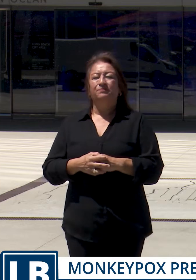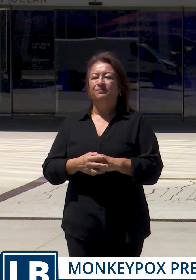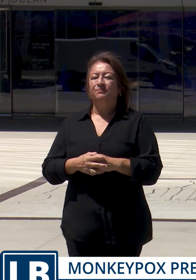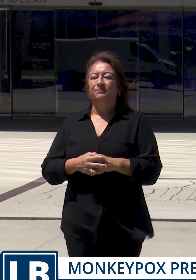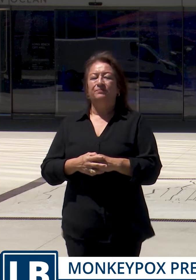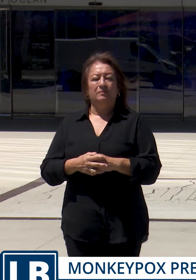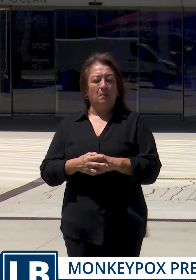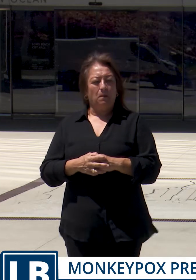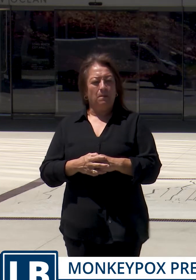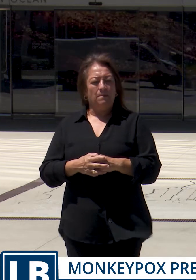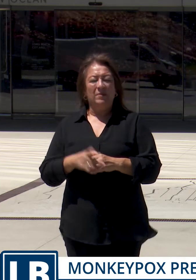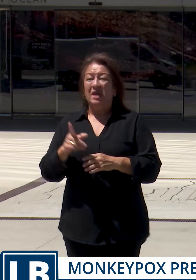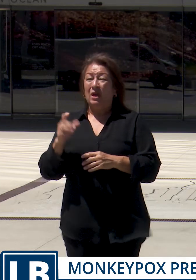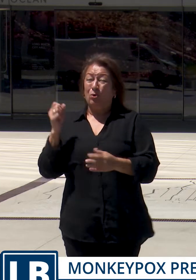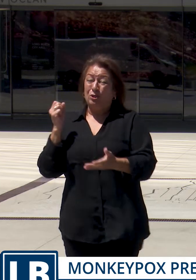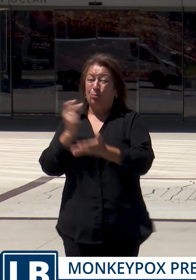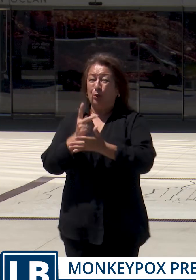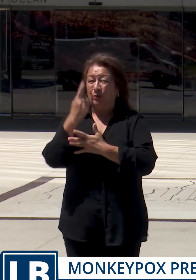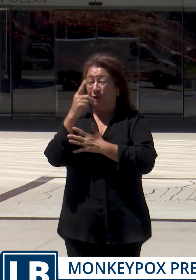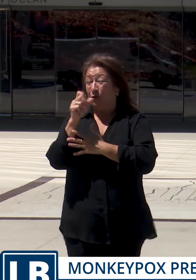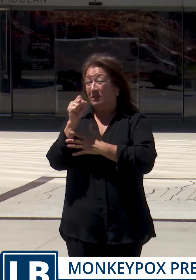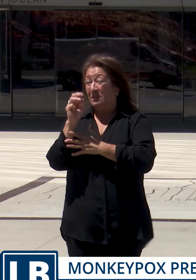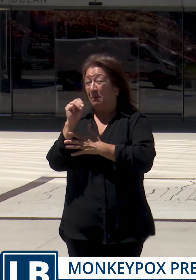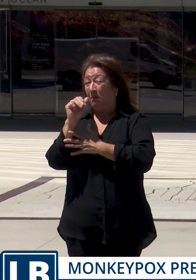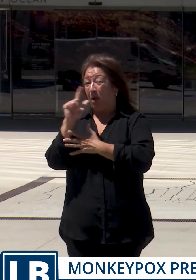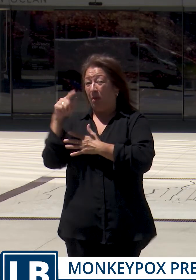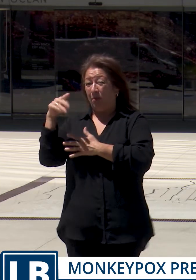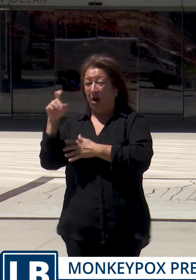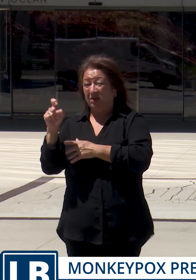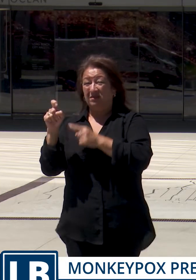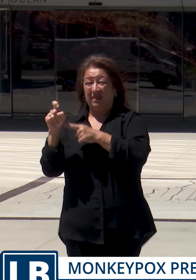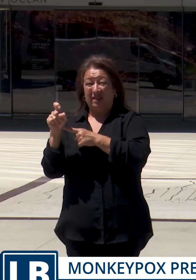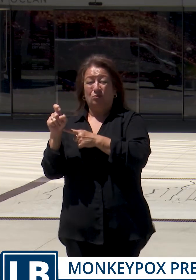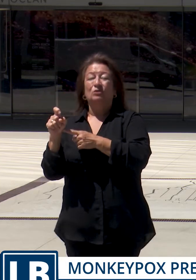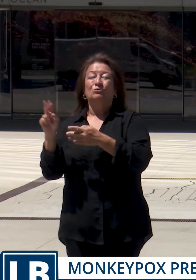it was approved for smallpox that's what it's approved to be used for so because